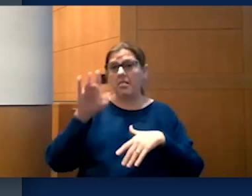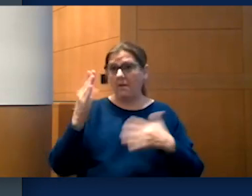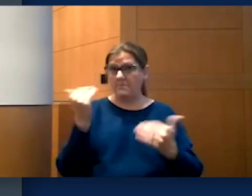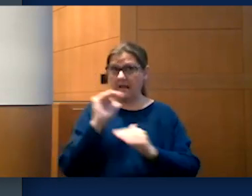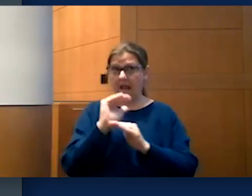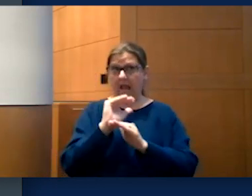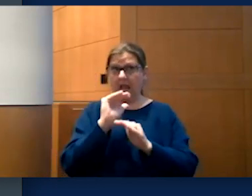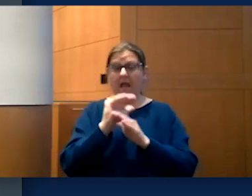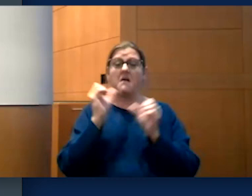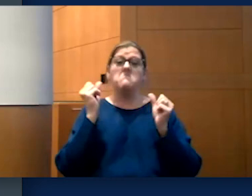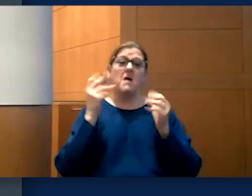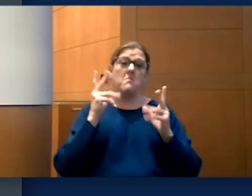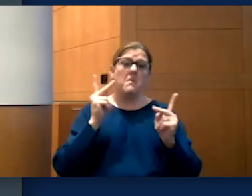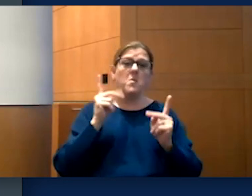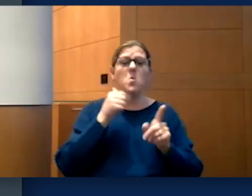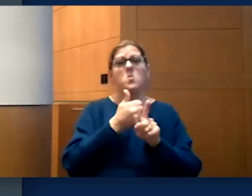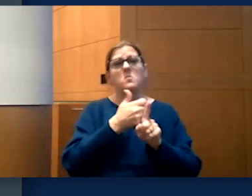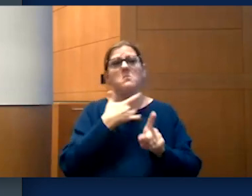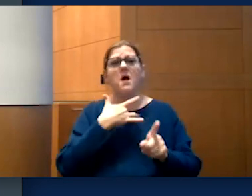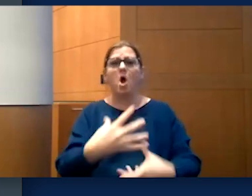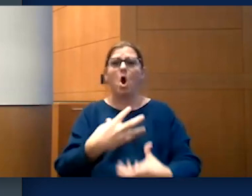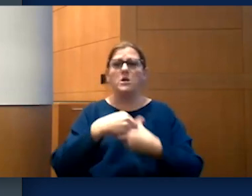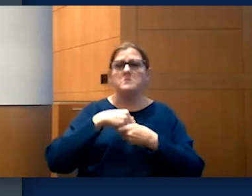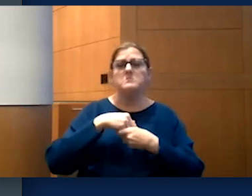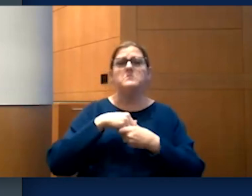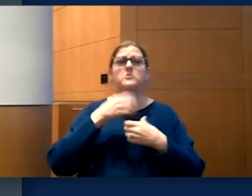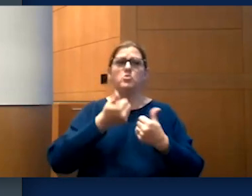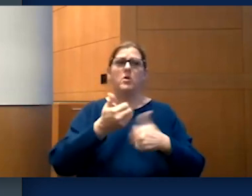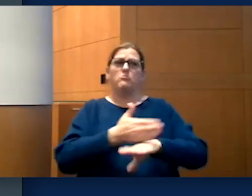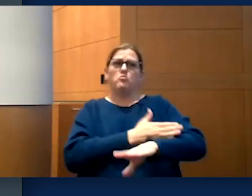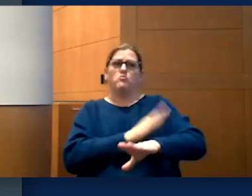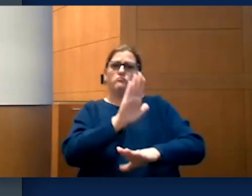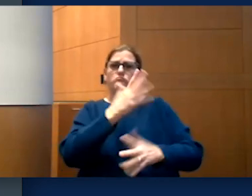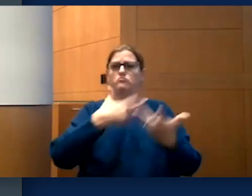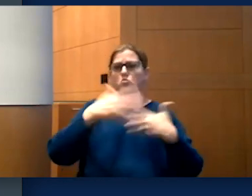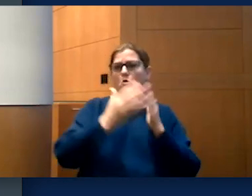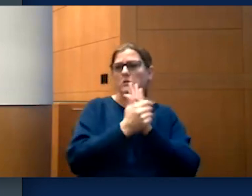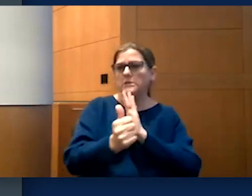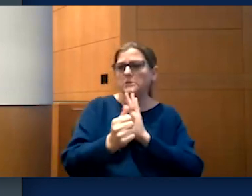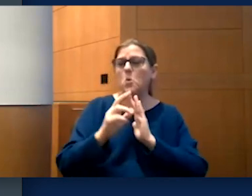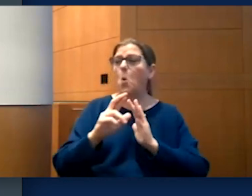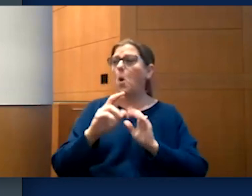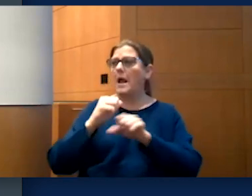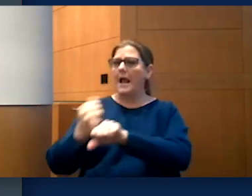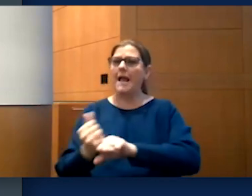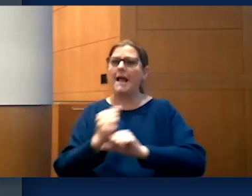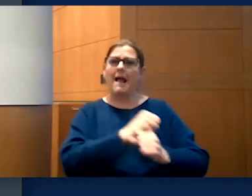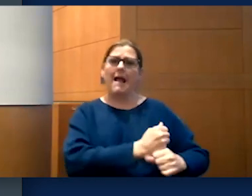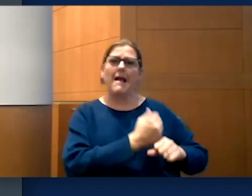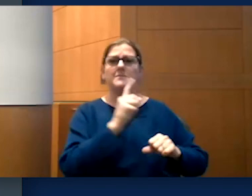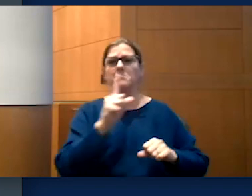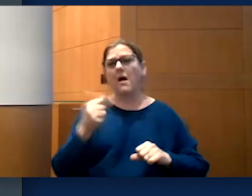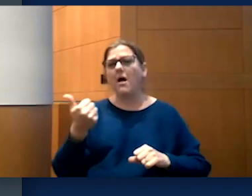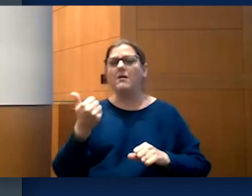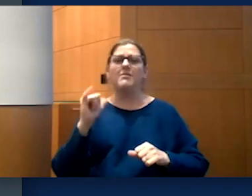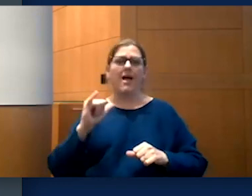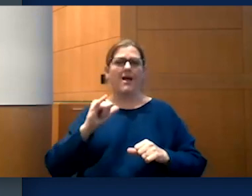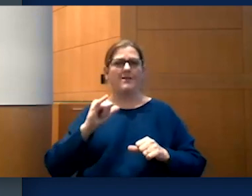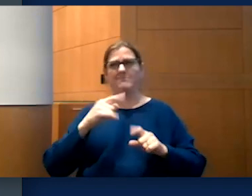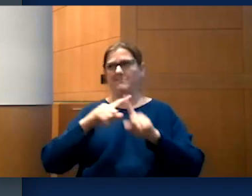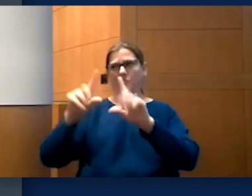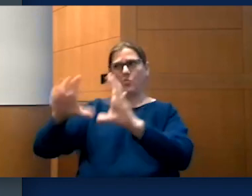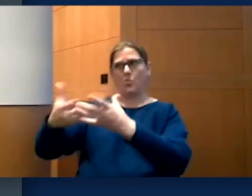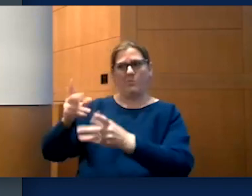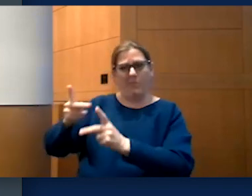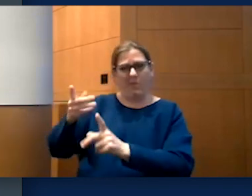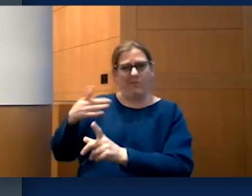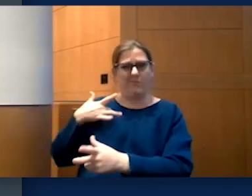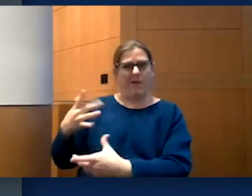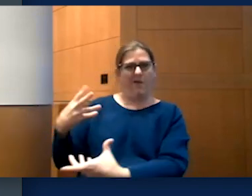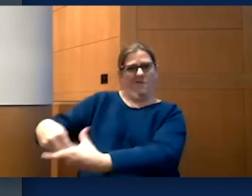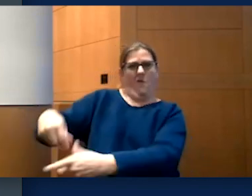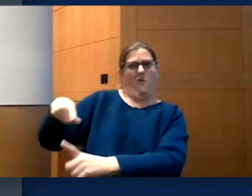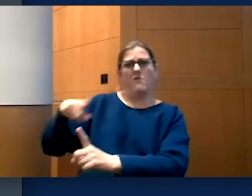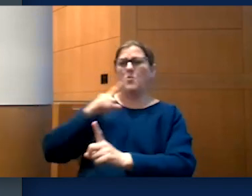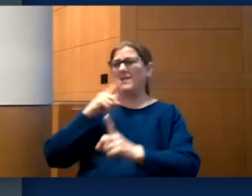it's a lot of people with maybe autism working on social skills. But then you go in doing kayaking and something else, and you'll get a whole different group of people. So it's really open to anybody